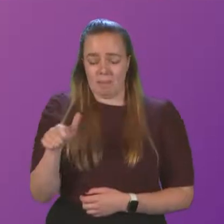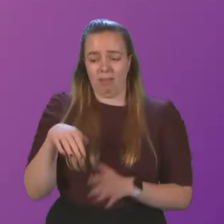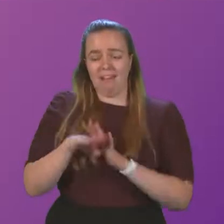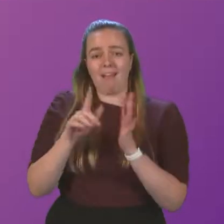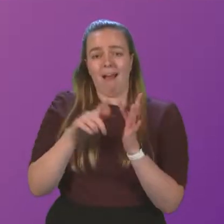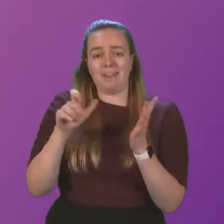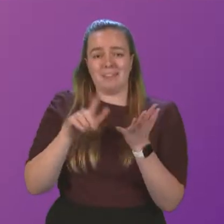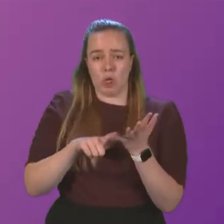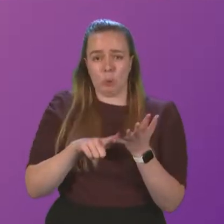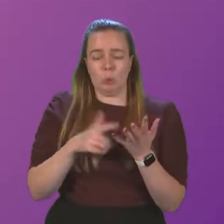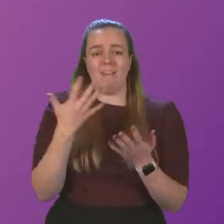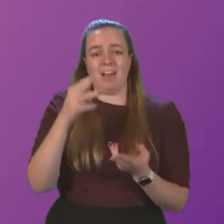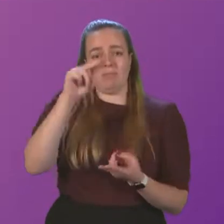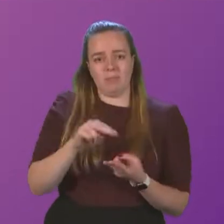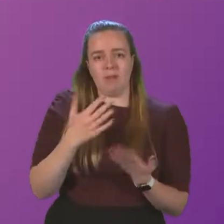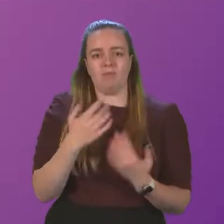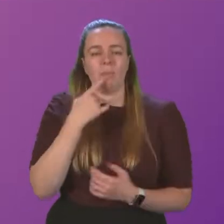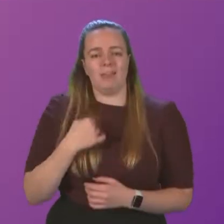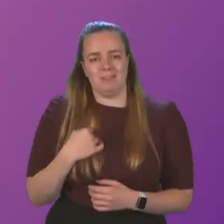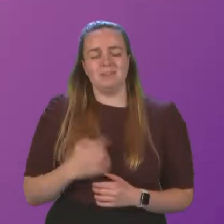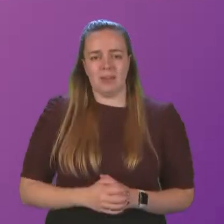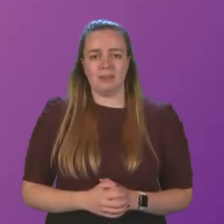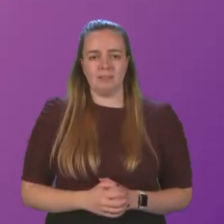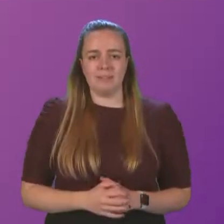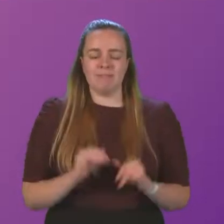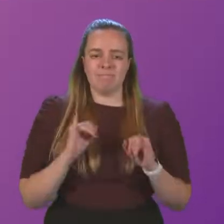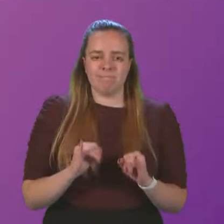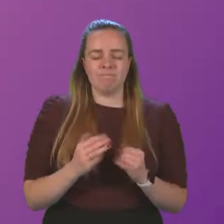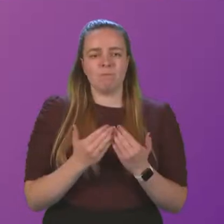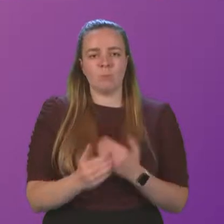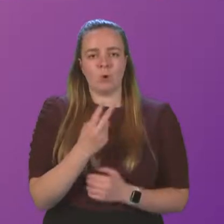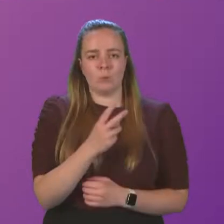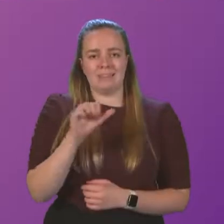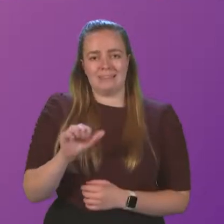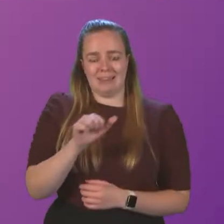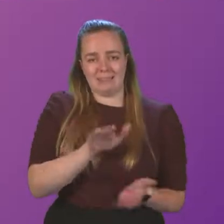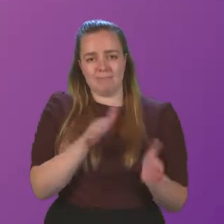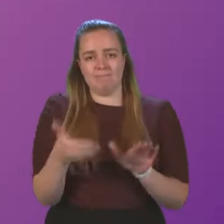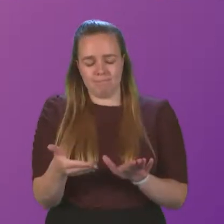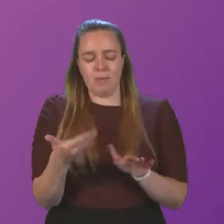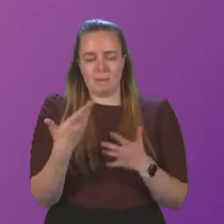which is five fewer than yesterday. Sadly, a further 26 deaths have been reported over